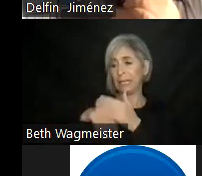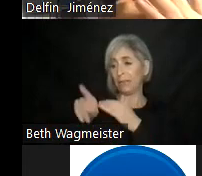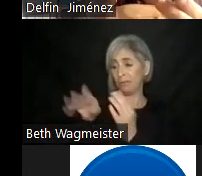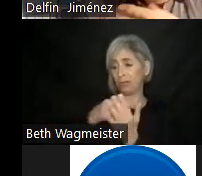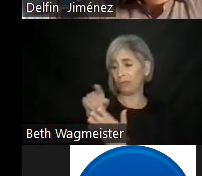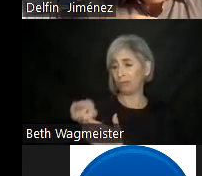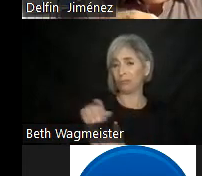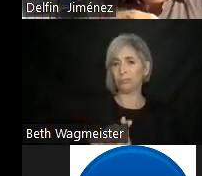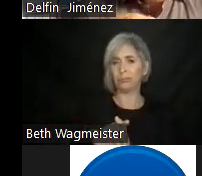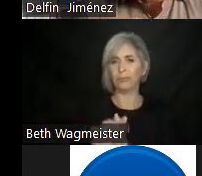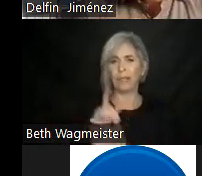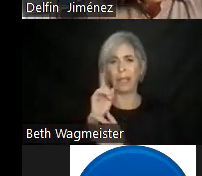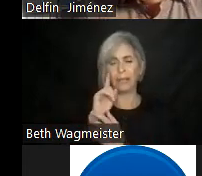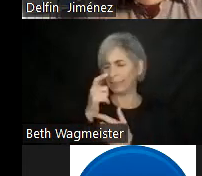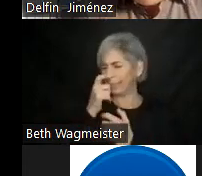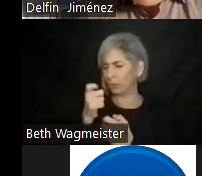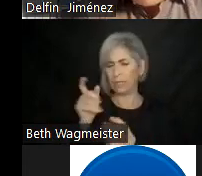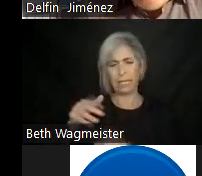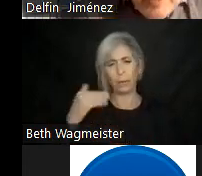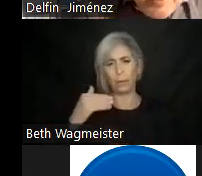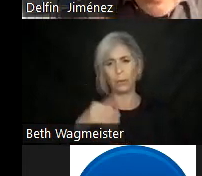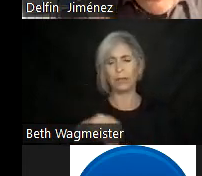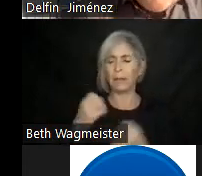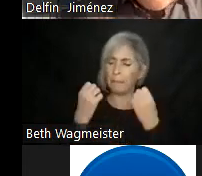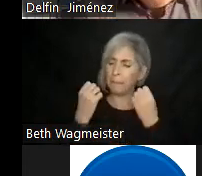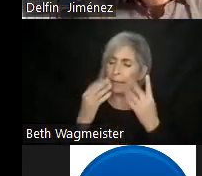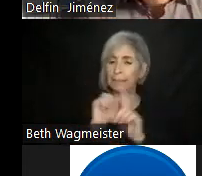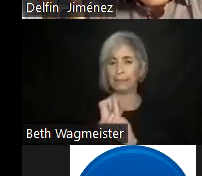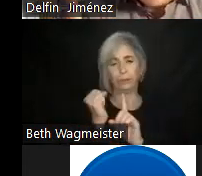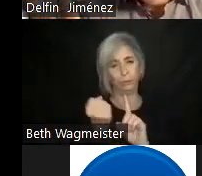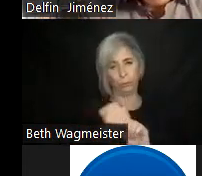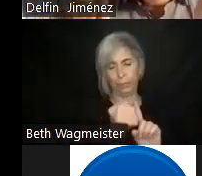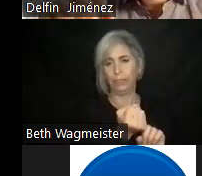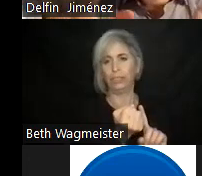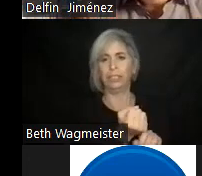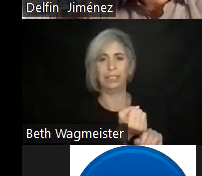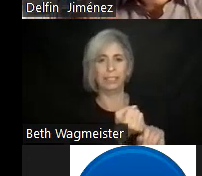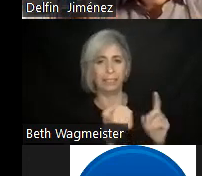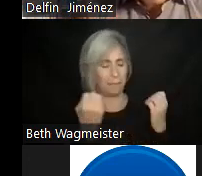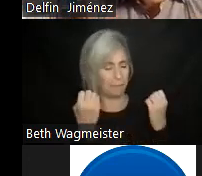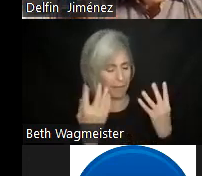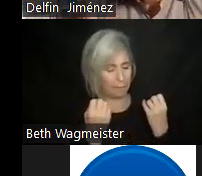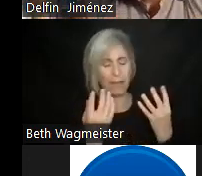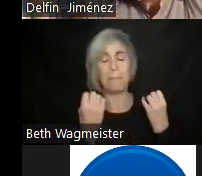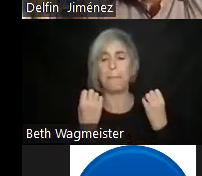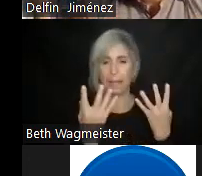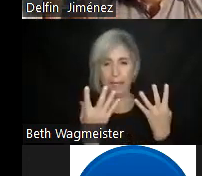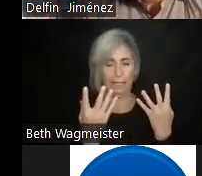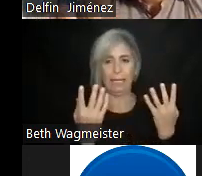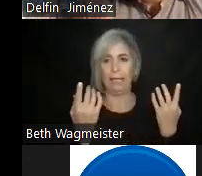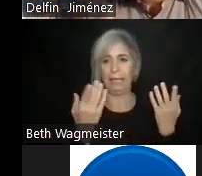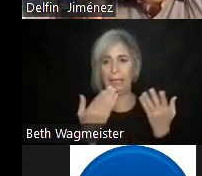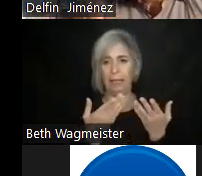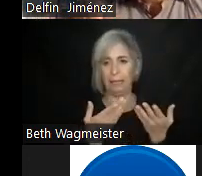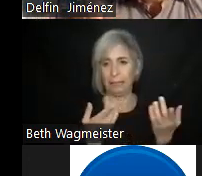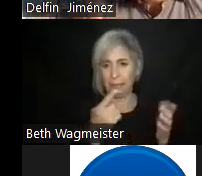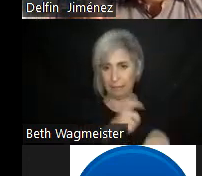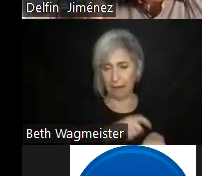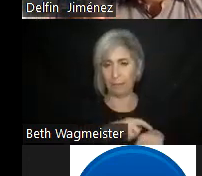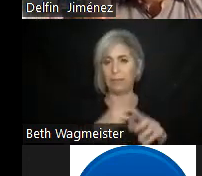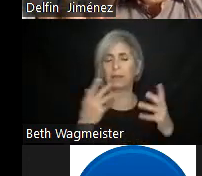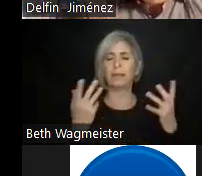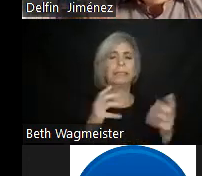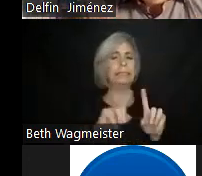I think it is interesting. In many cases, in many cases it is more or less the same values.